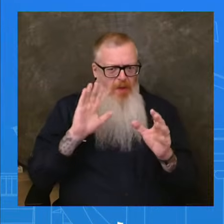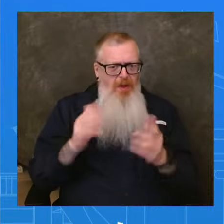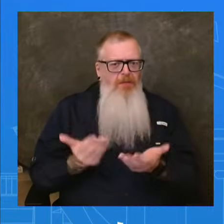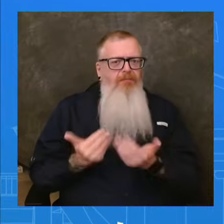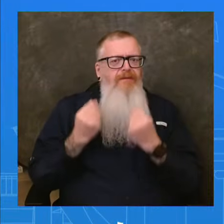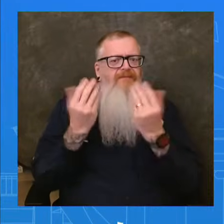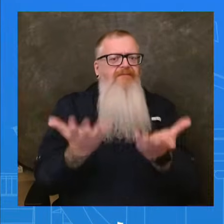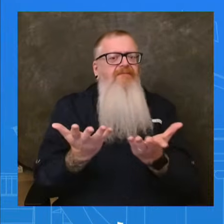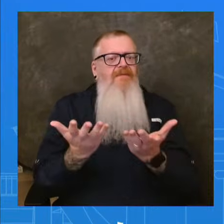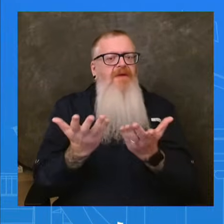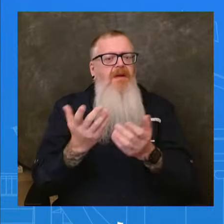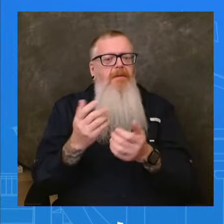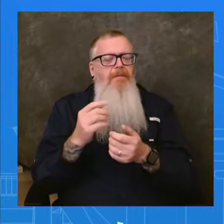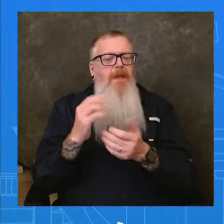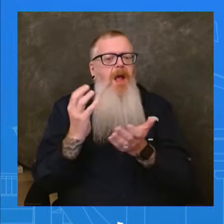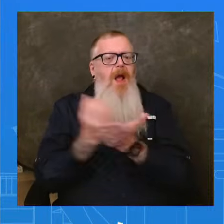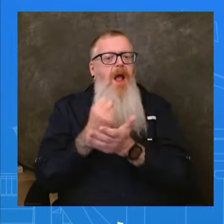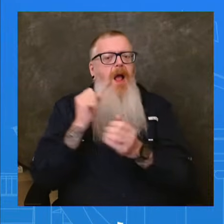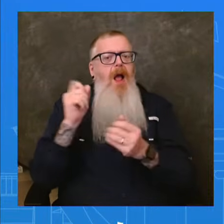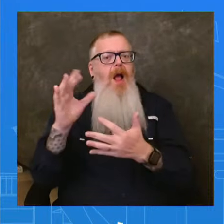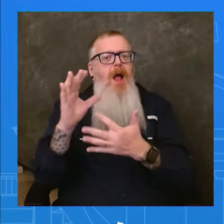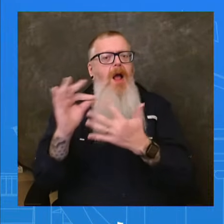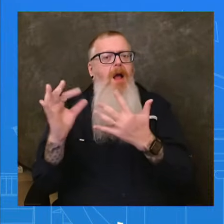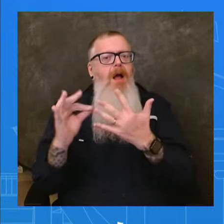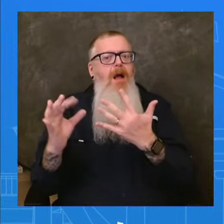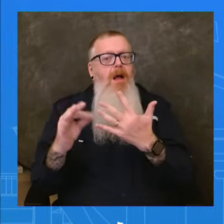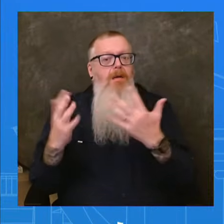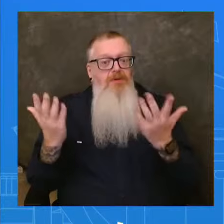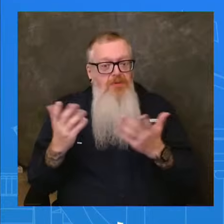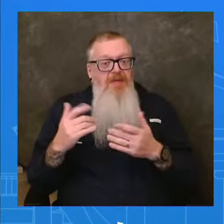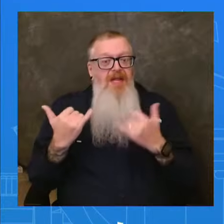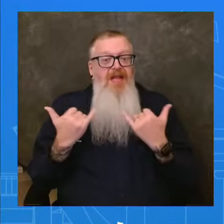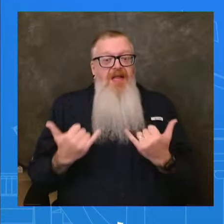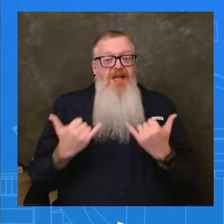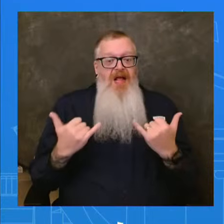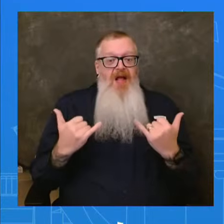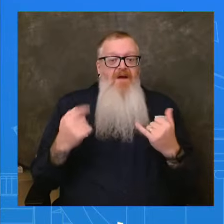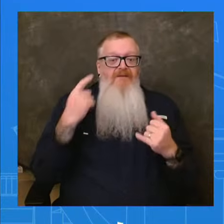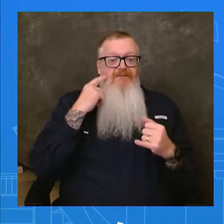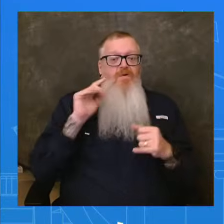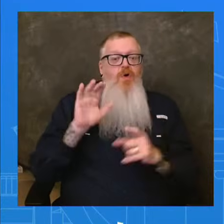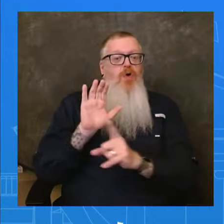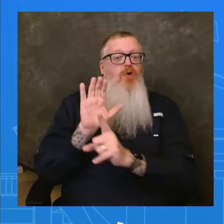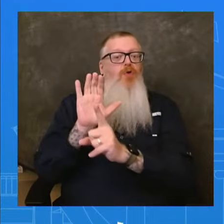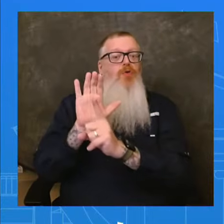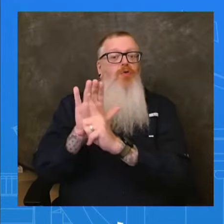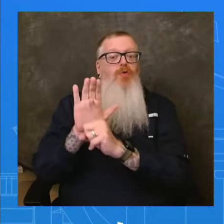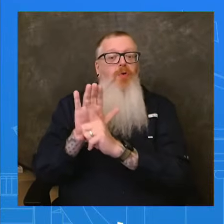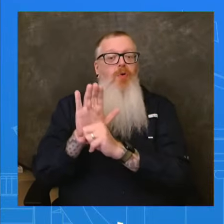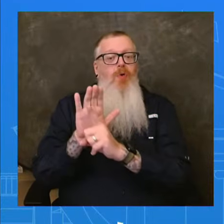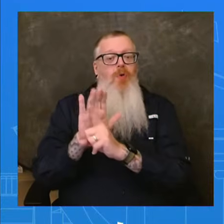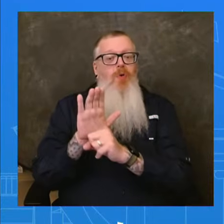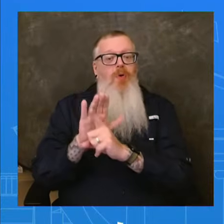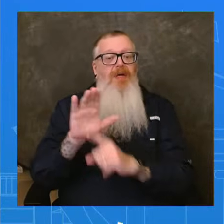is the only way to achieve lasting stability and security across the Isra- -- Israel-Lebanon border.